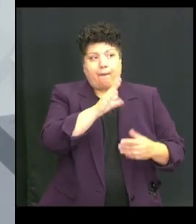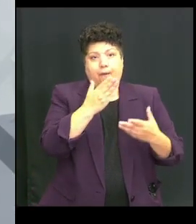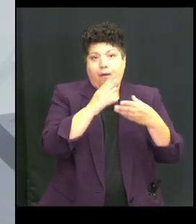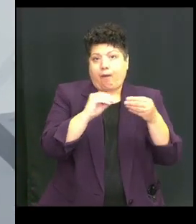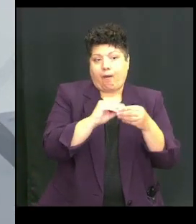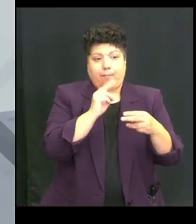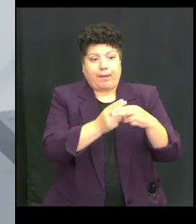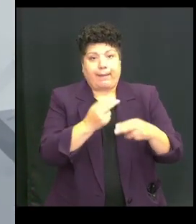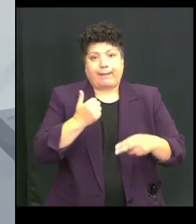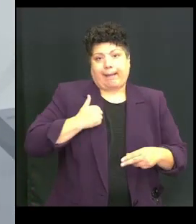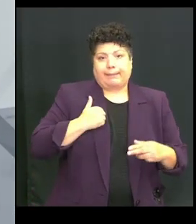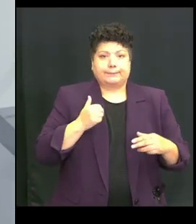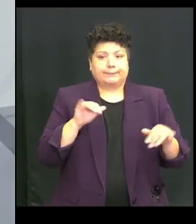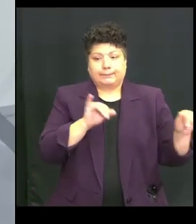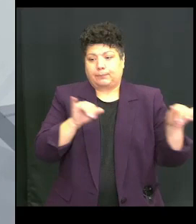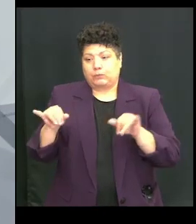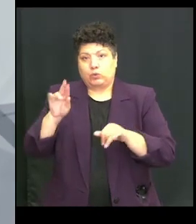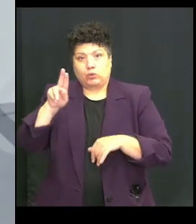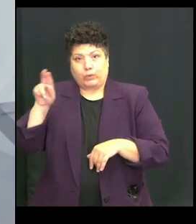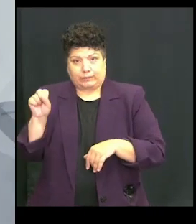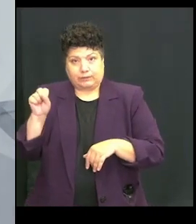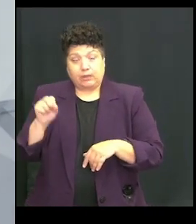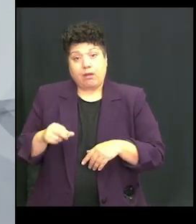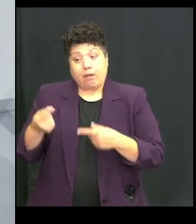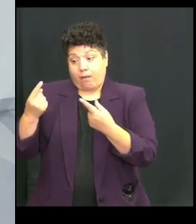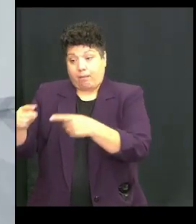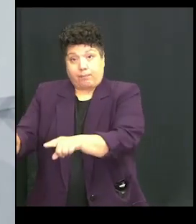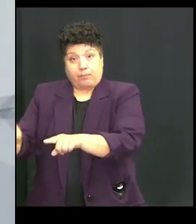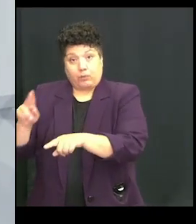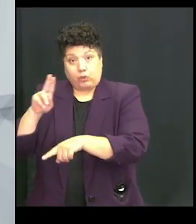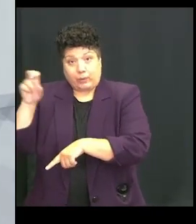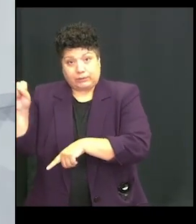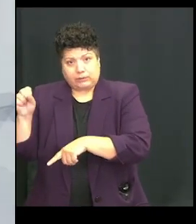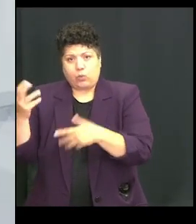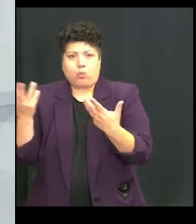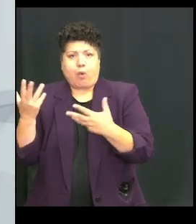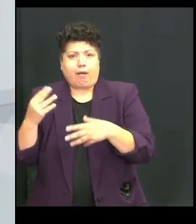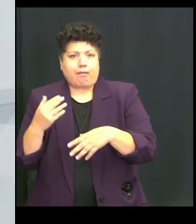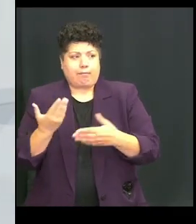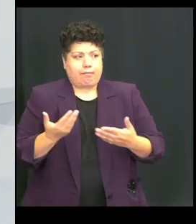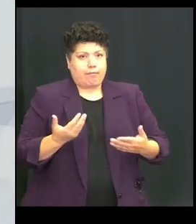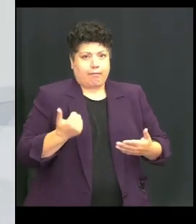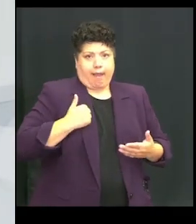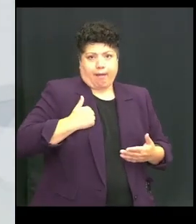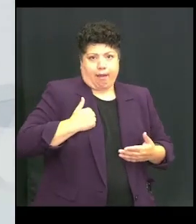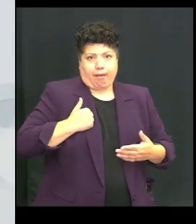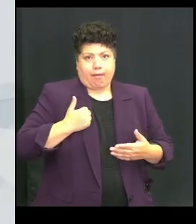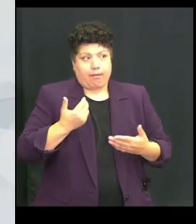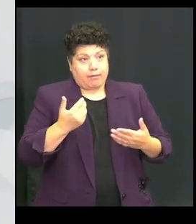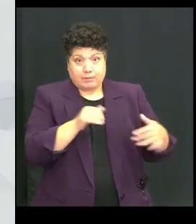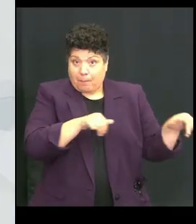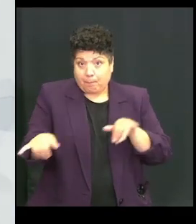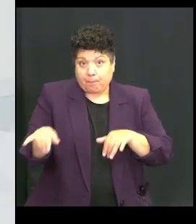So anything that happens down there, it's "Well, what's the story here? Are we the same?" And it just pervades everything.